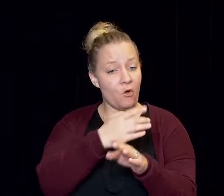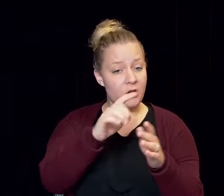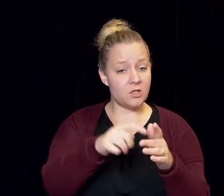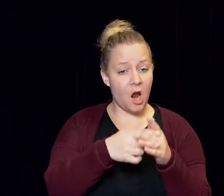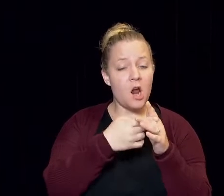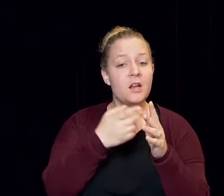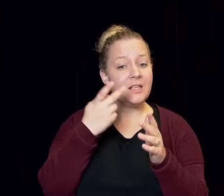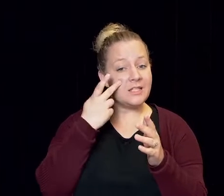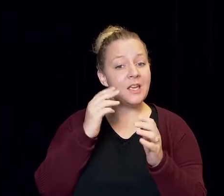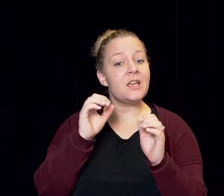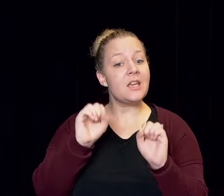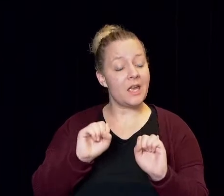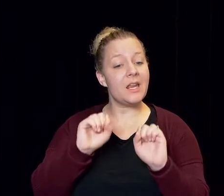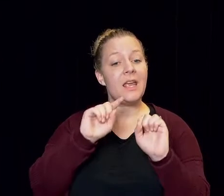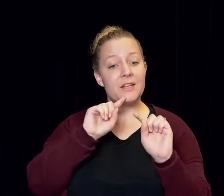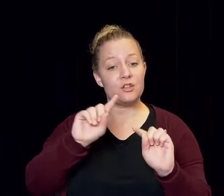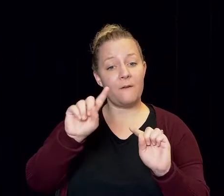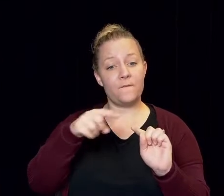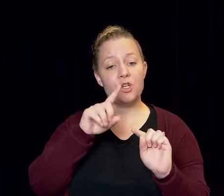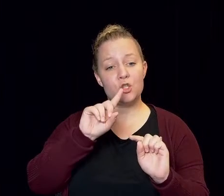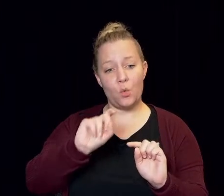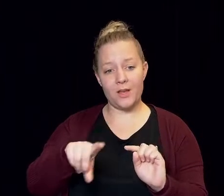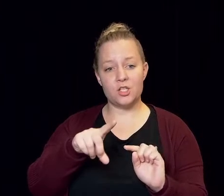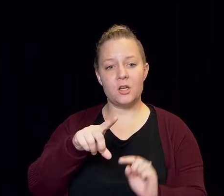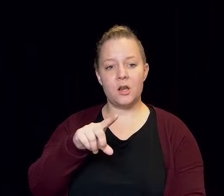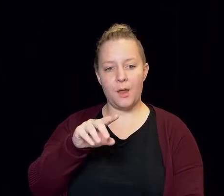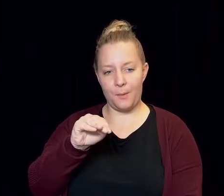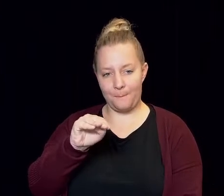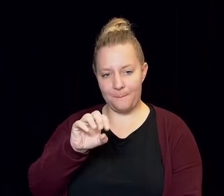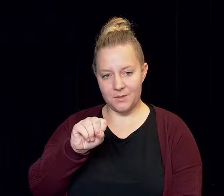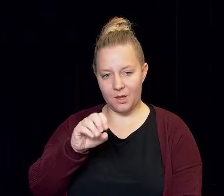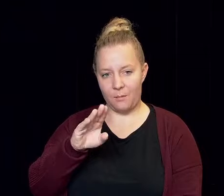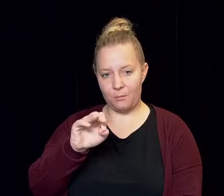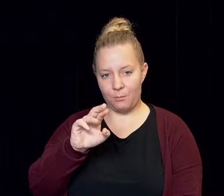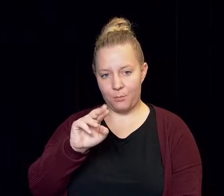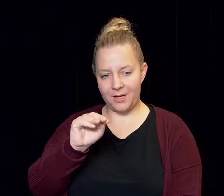in the table. So, the Launch is Ms. Brennemann is planning a year-end pizza party for her students.